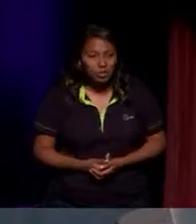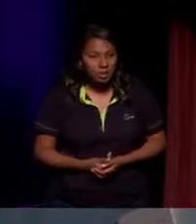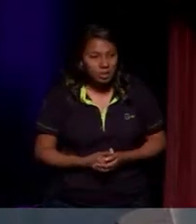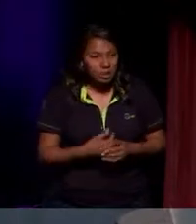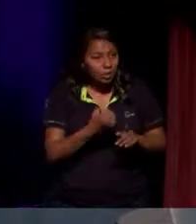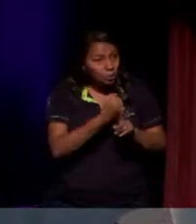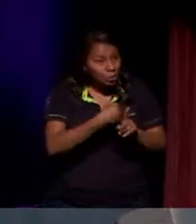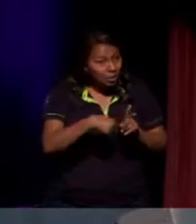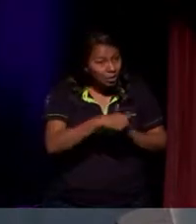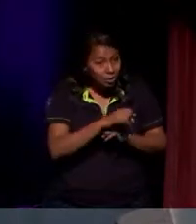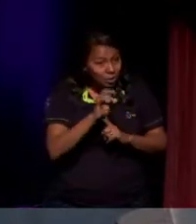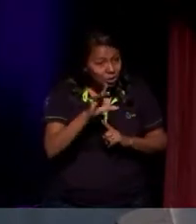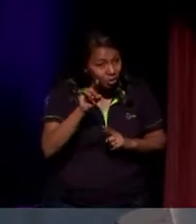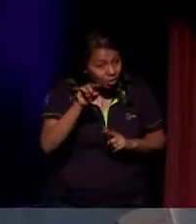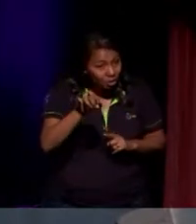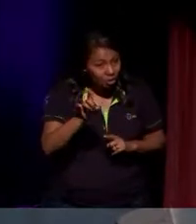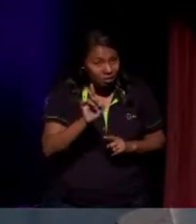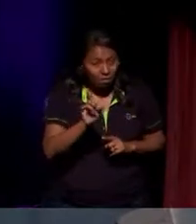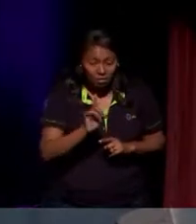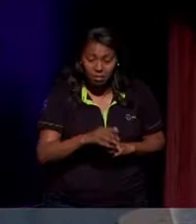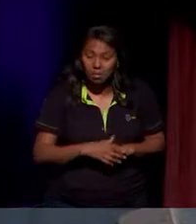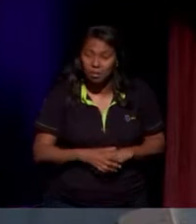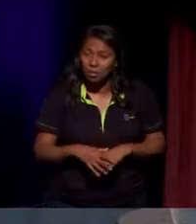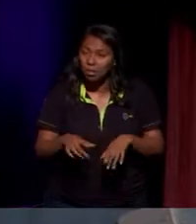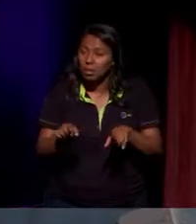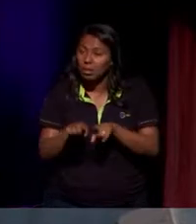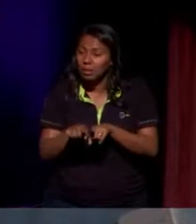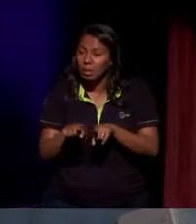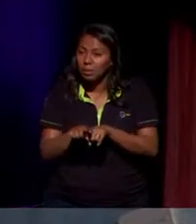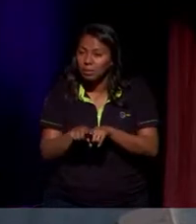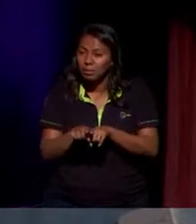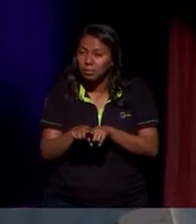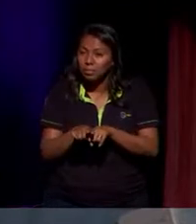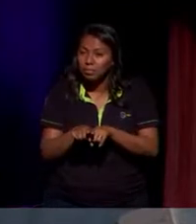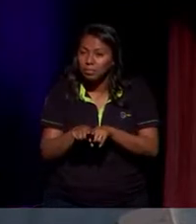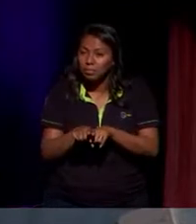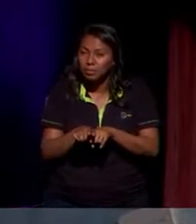but also in what It's called the matrilineal belt.